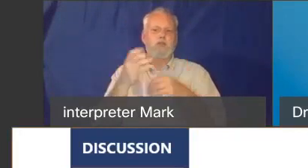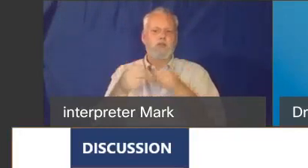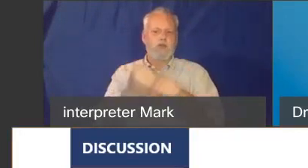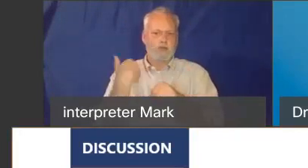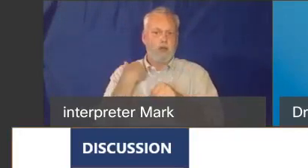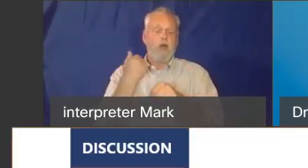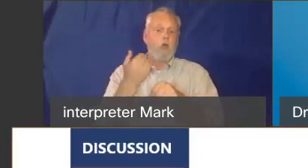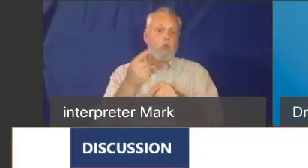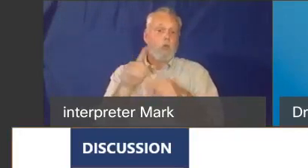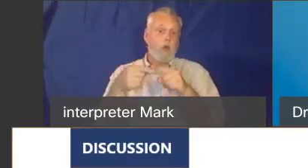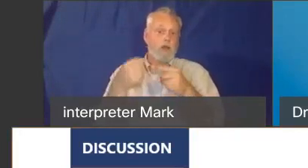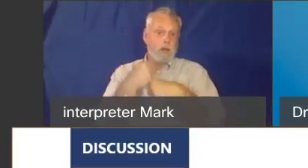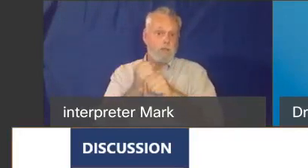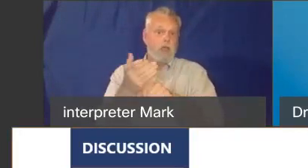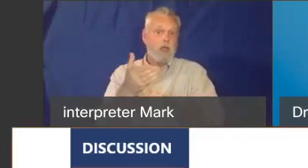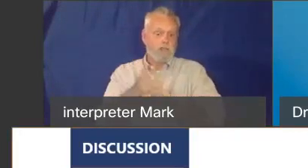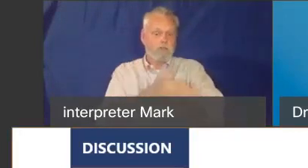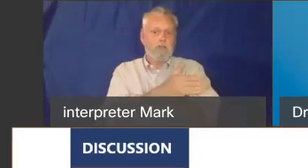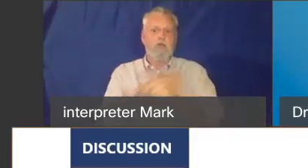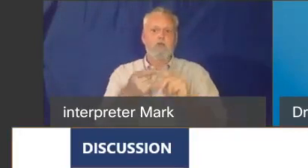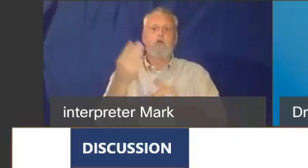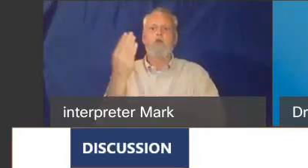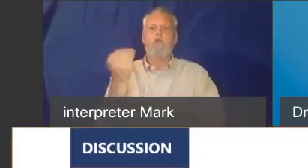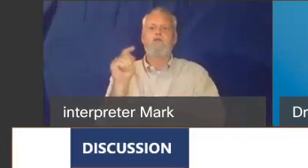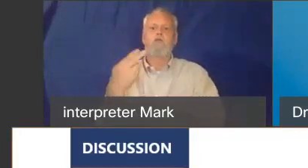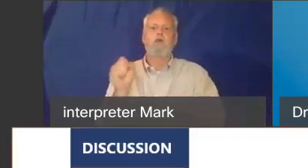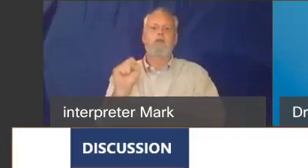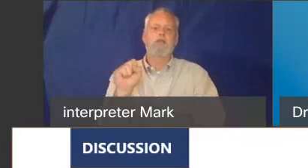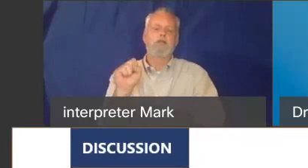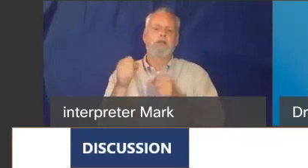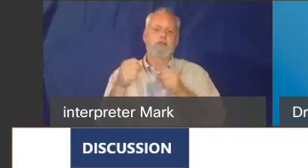We redid that portion of the bike path. Repaved. It.